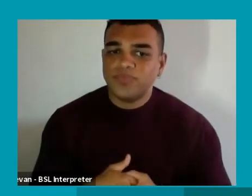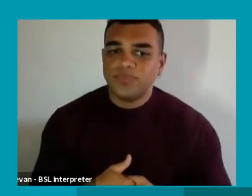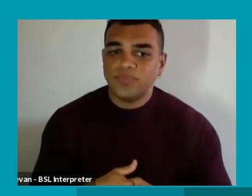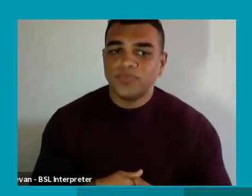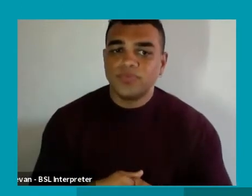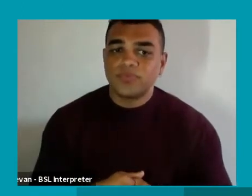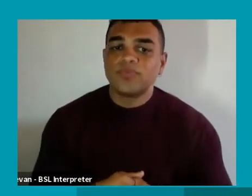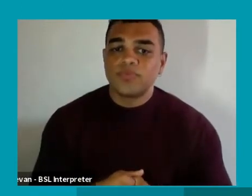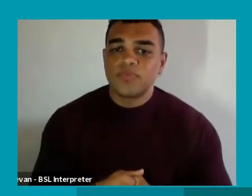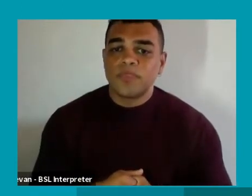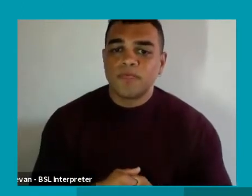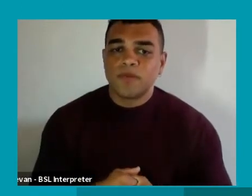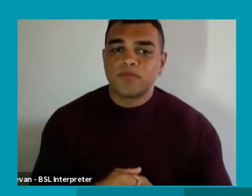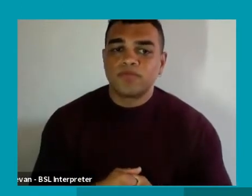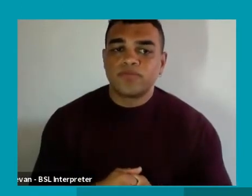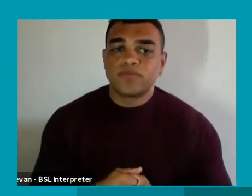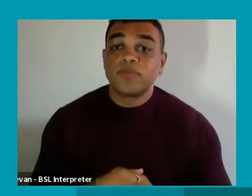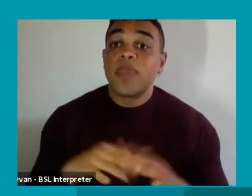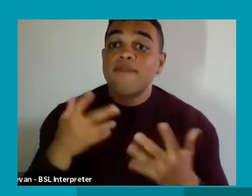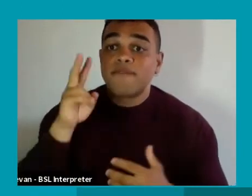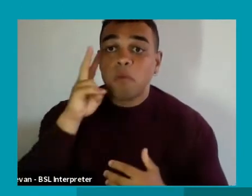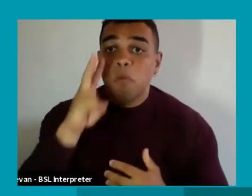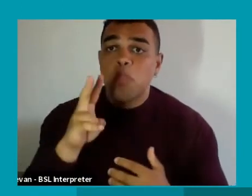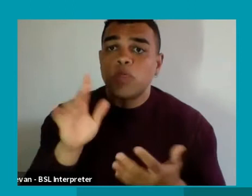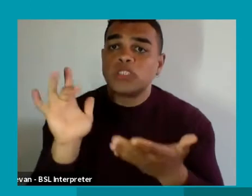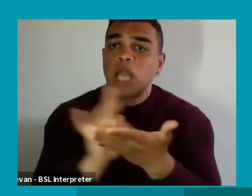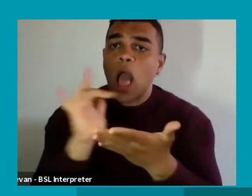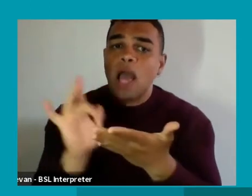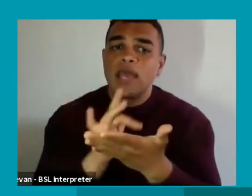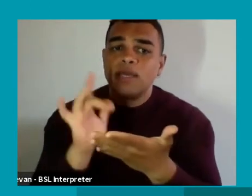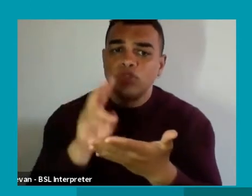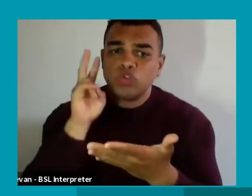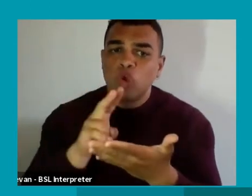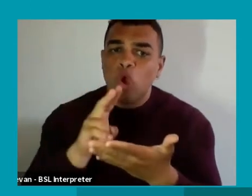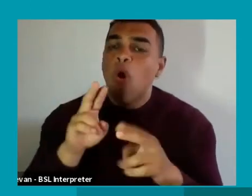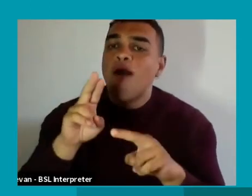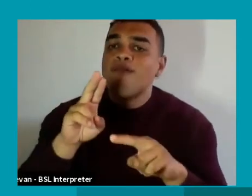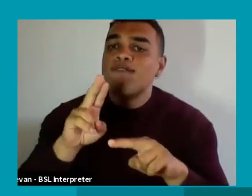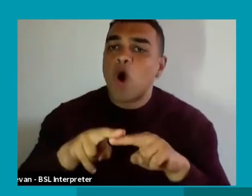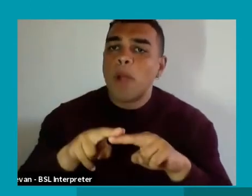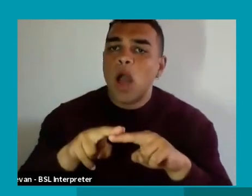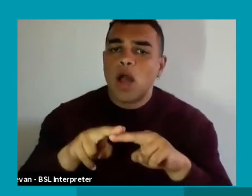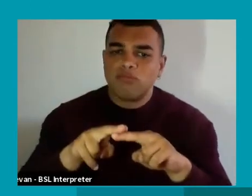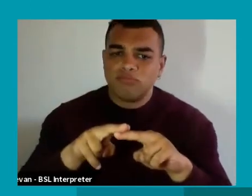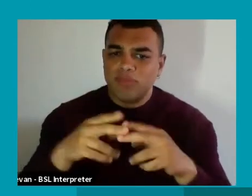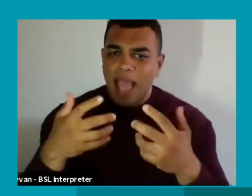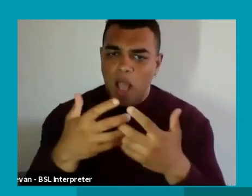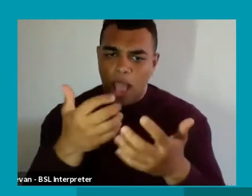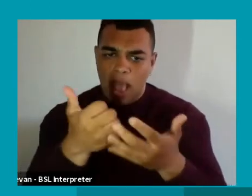there's an article written on this and it's on the Hive, so I recommend that you refer to the hive,